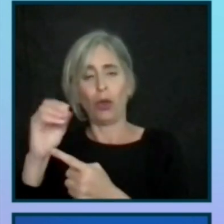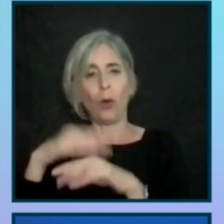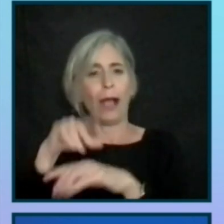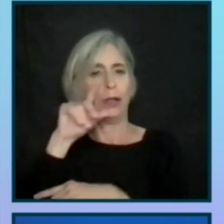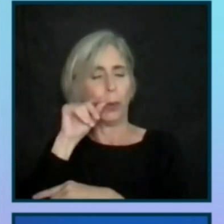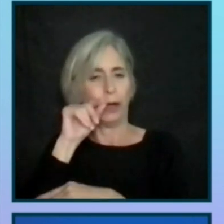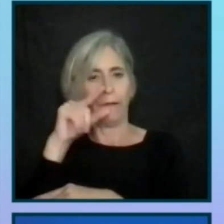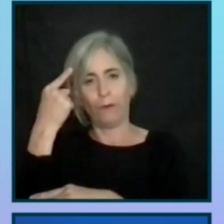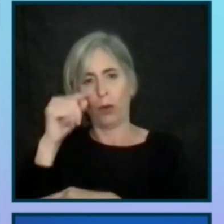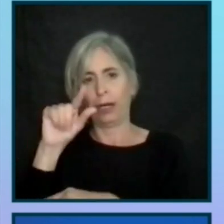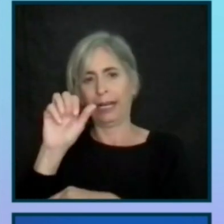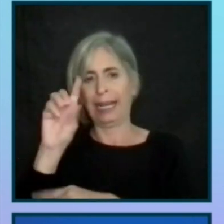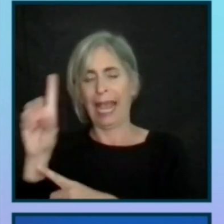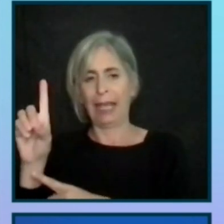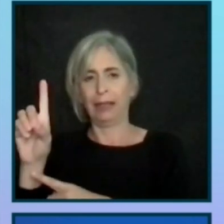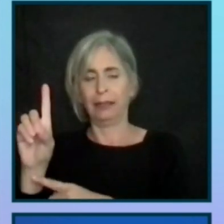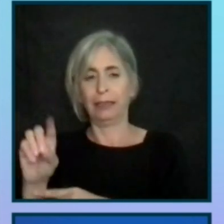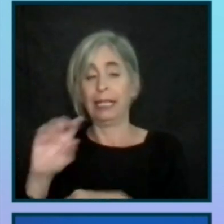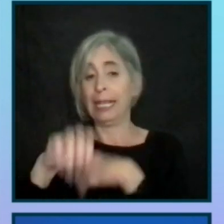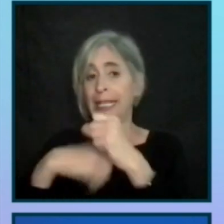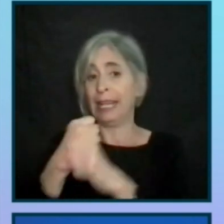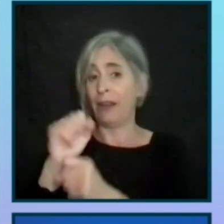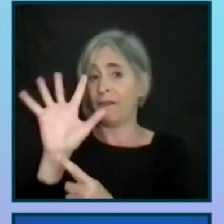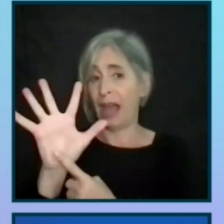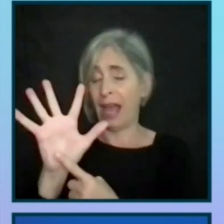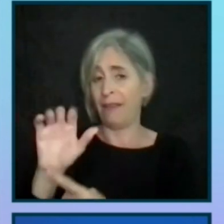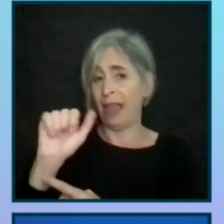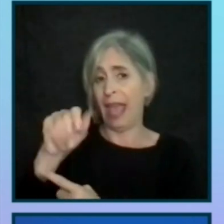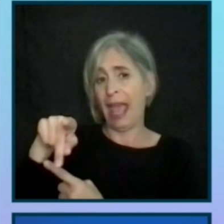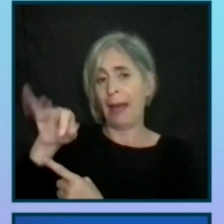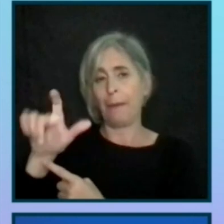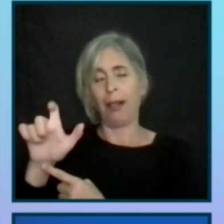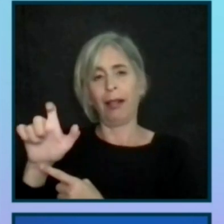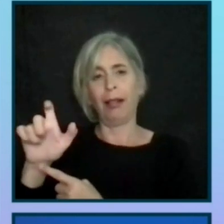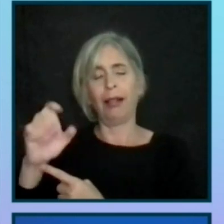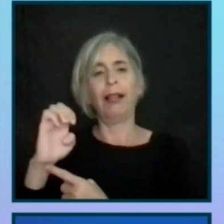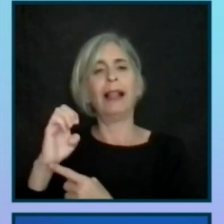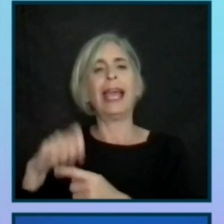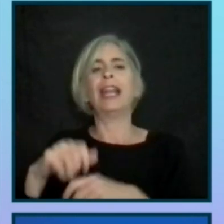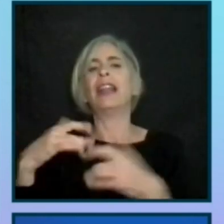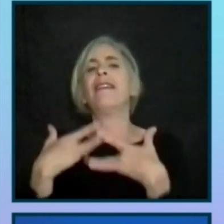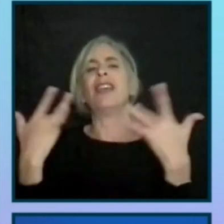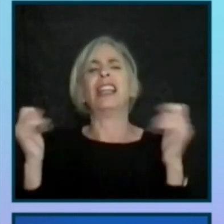Year five, Apple took it to another level by doing an event at every Apple store all week.